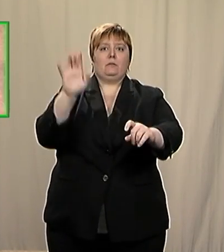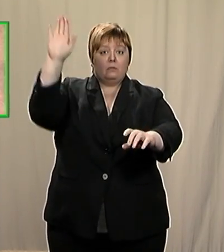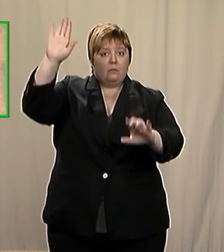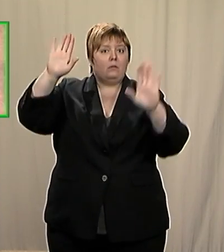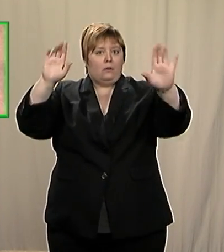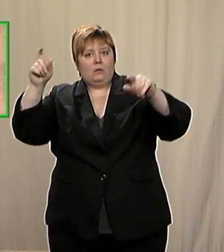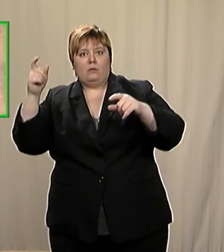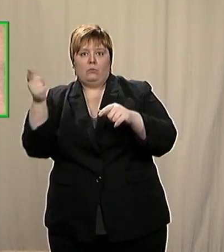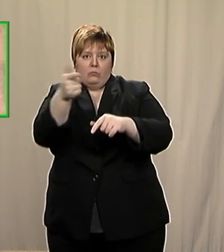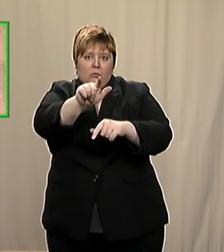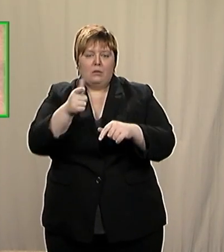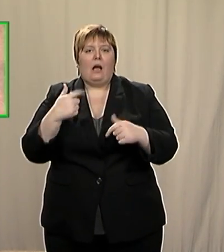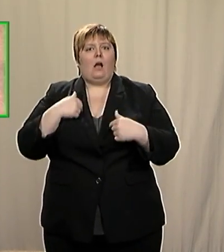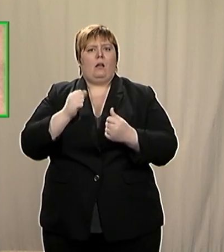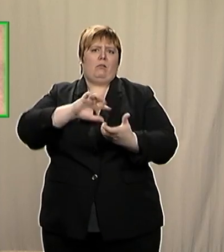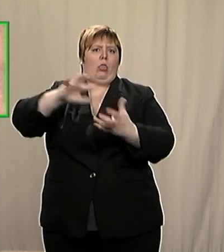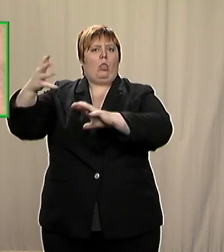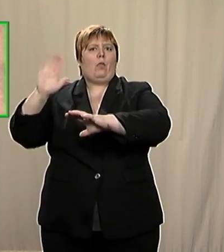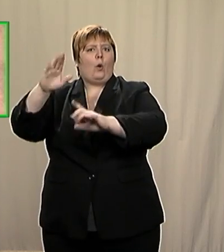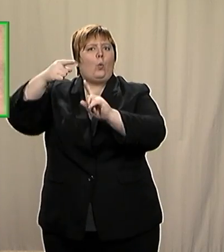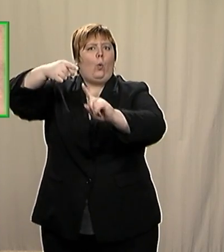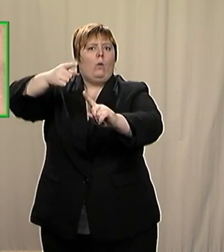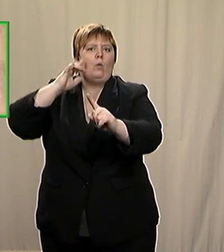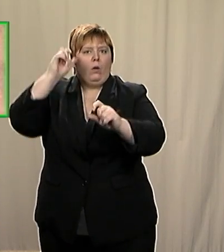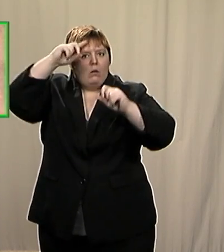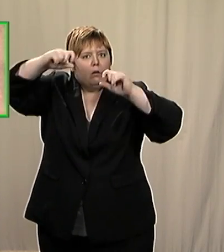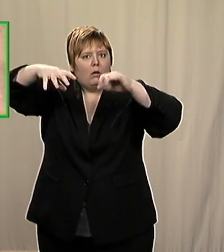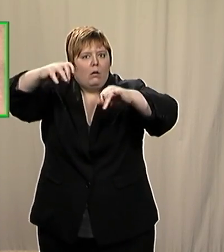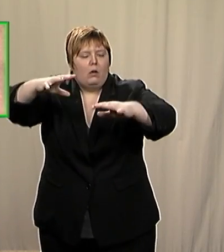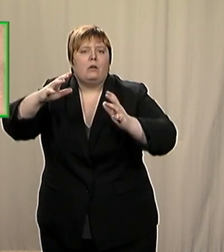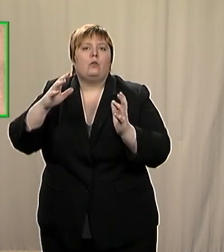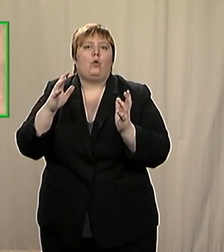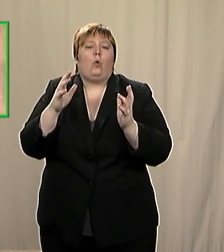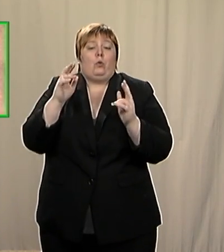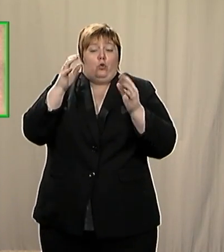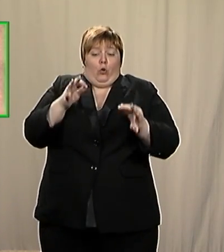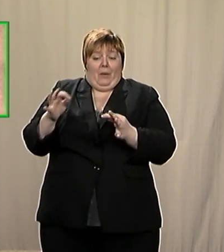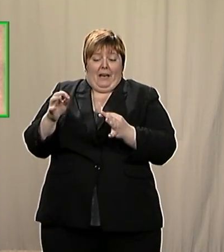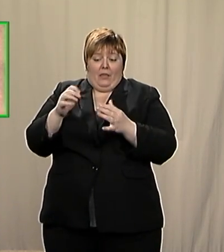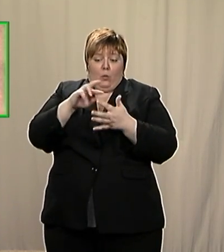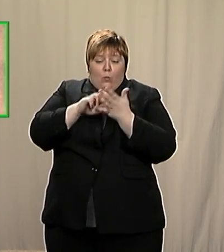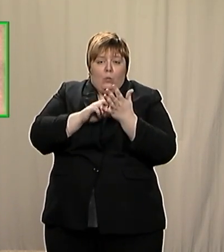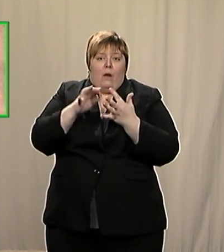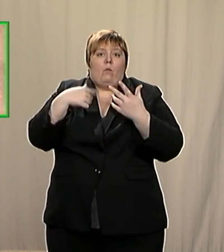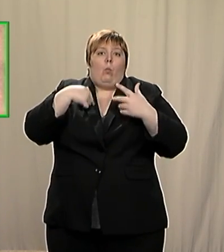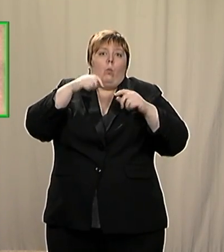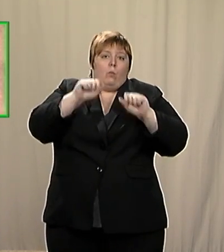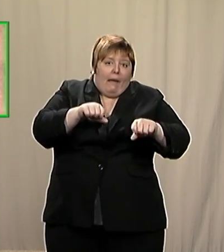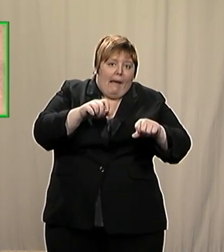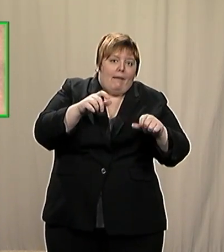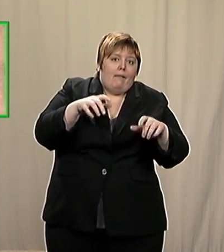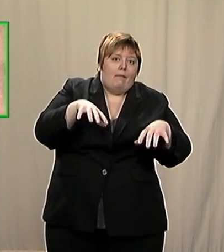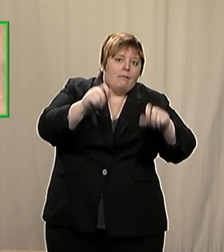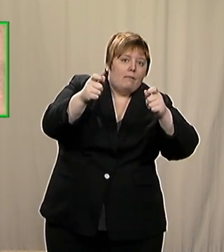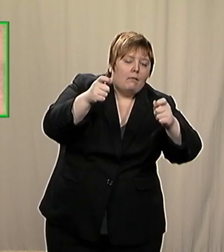Negotiating what can and can't be done is very important. These are not unilateral decisions